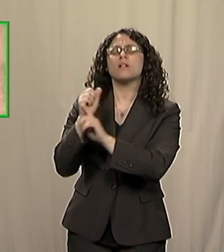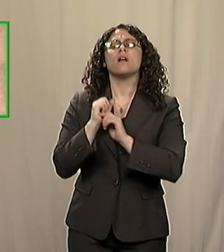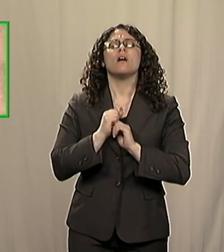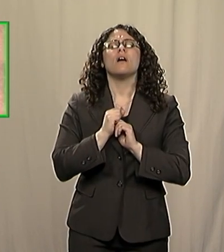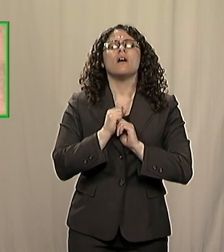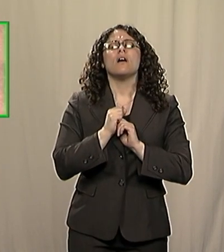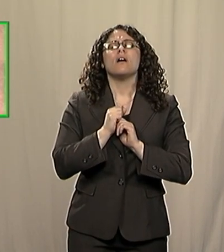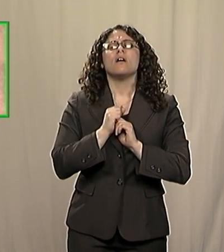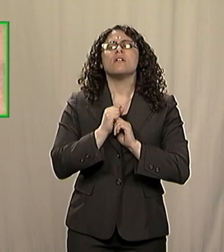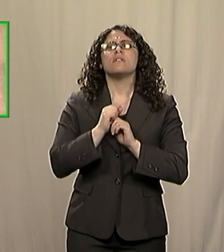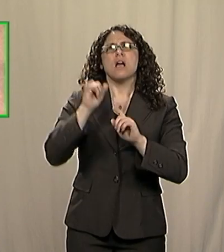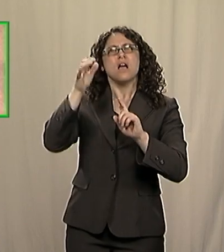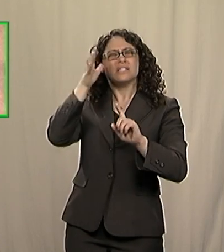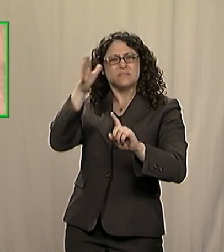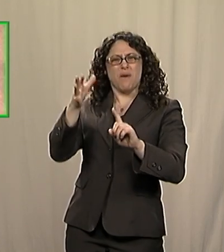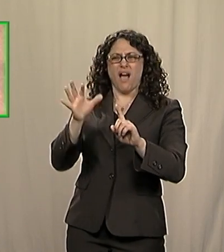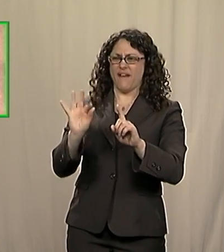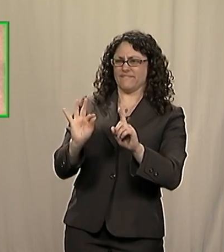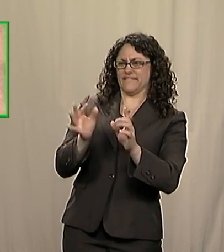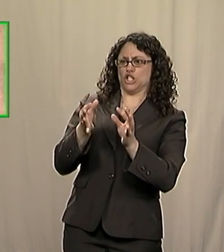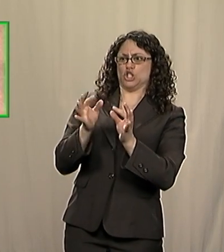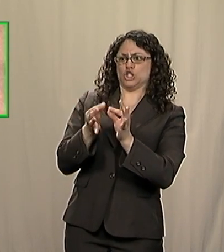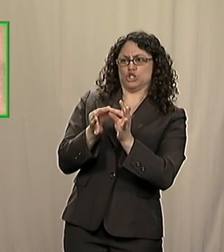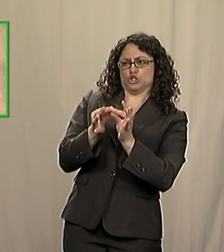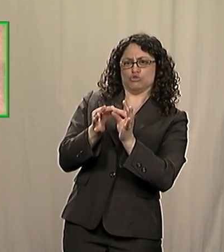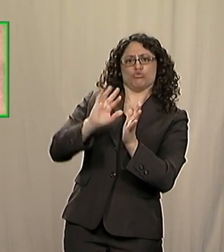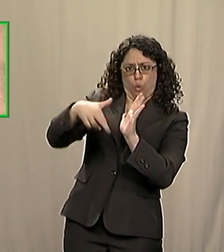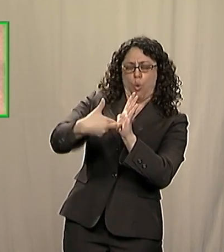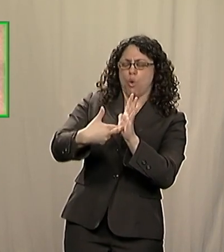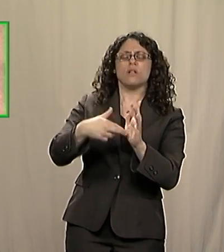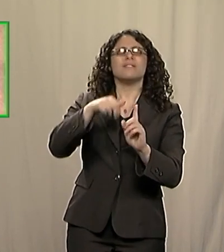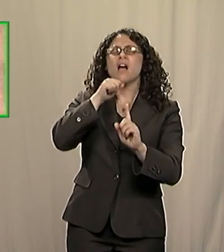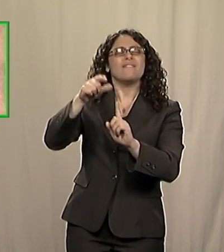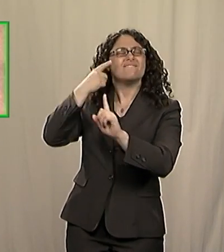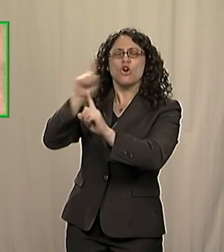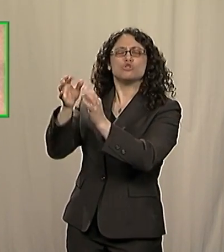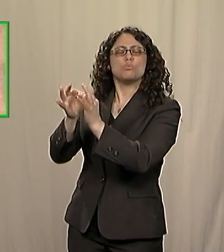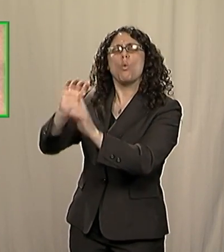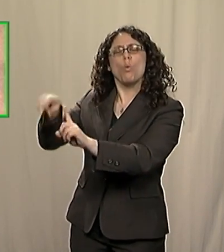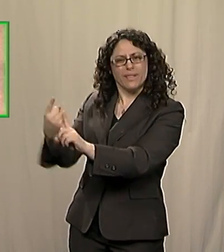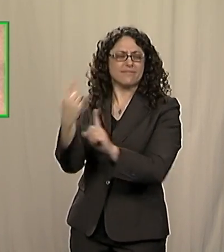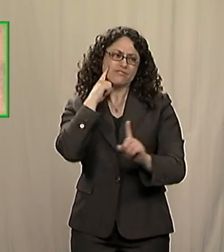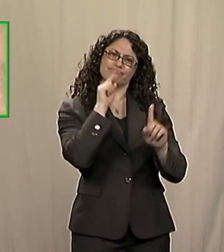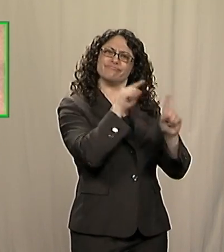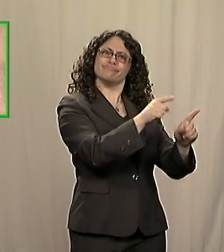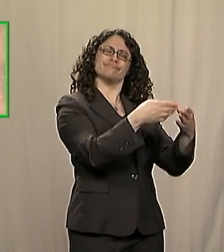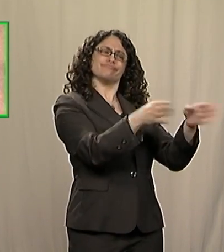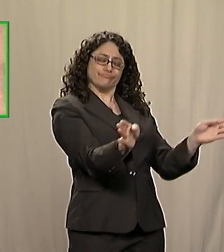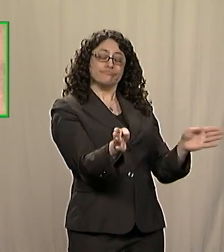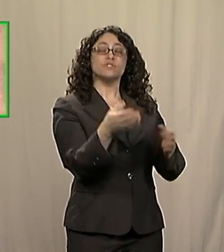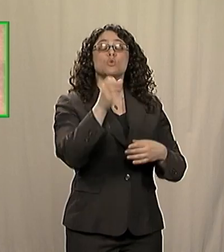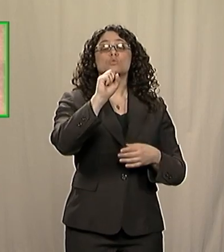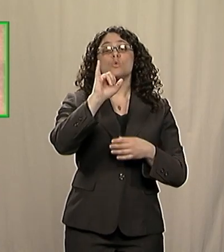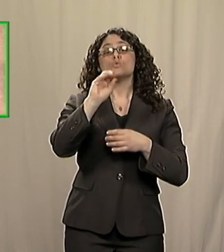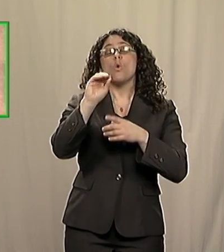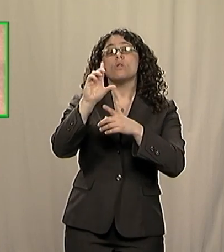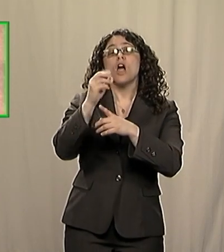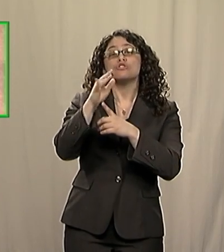Irving Goffman, a sociologist in the '50s and even further back in sociological theory, we see that there are discussions of what are